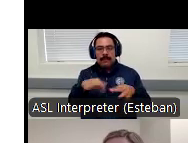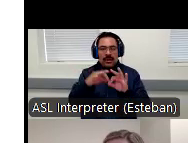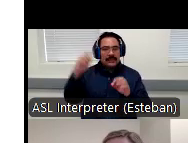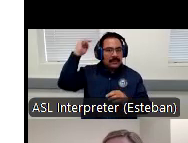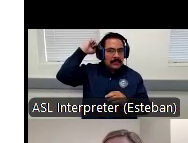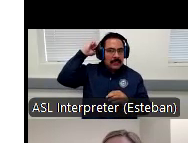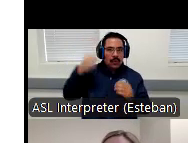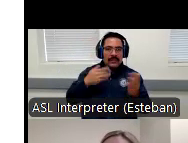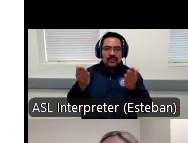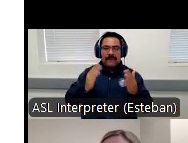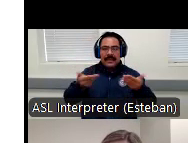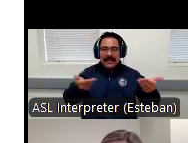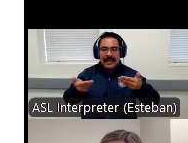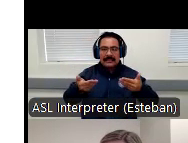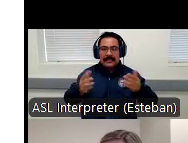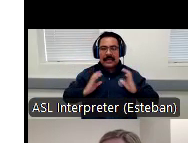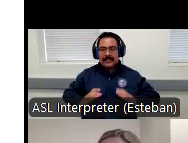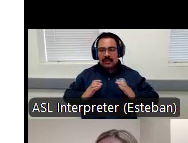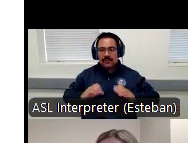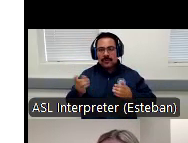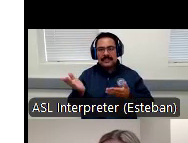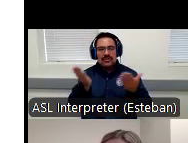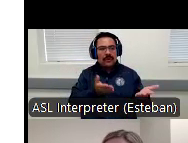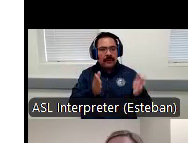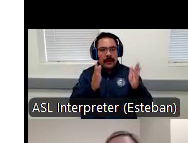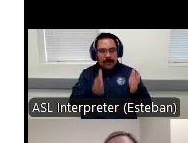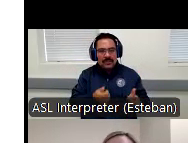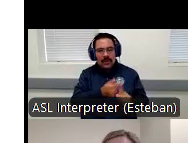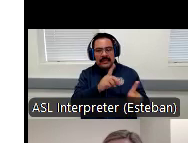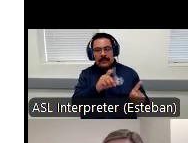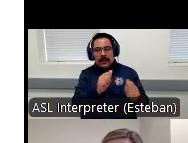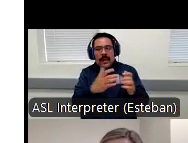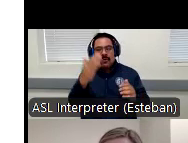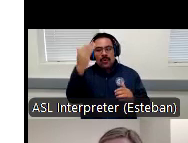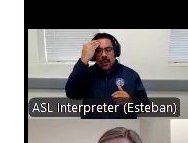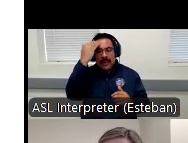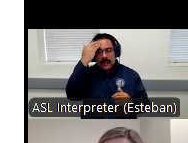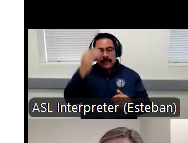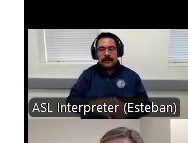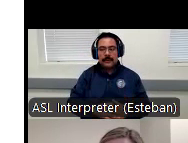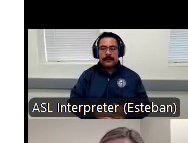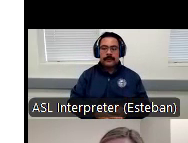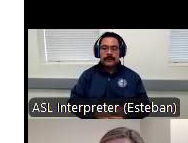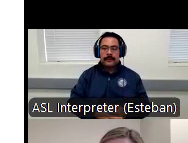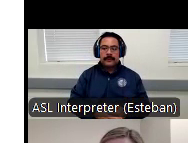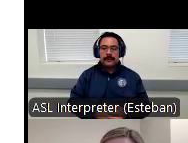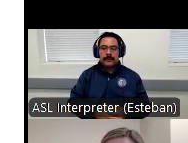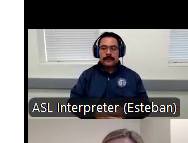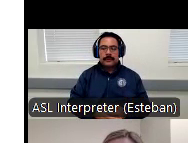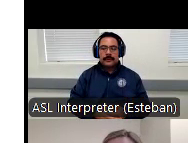disabilities, you could be serving somebody with a disability without knowing it at any time. So